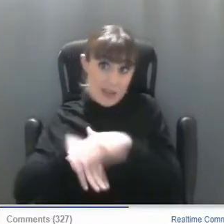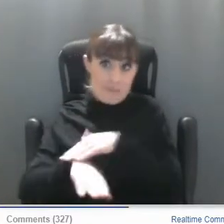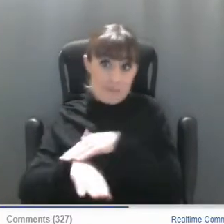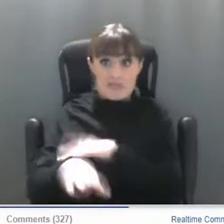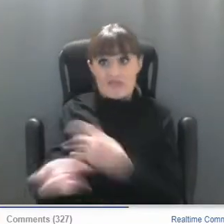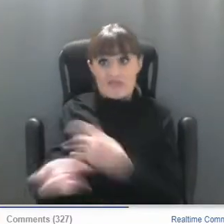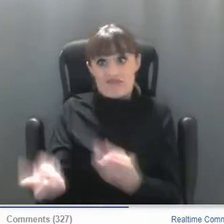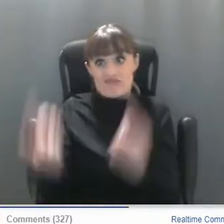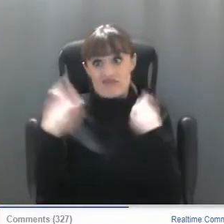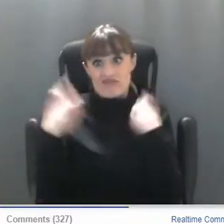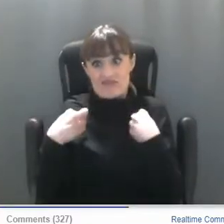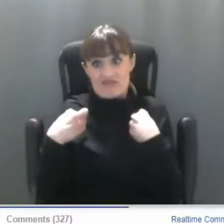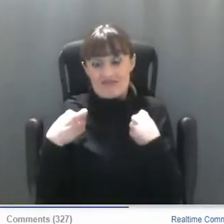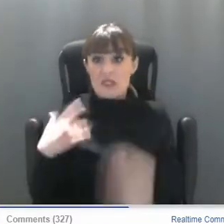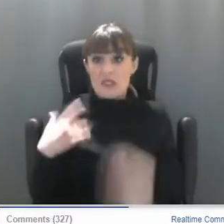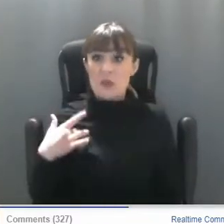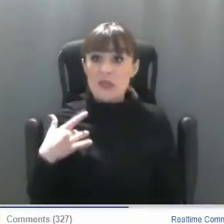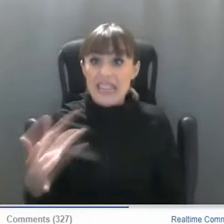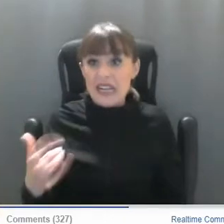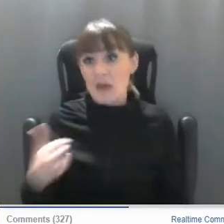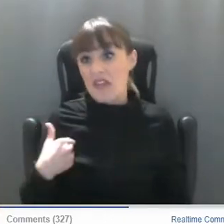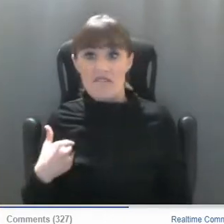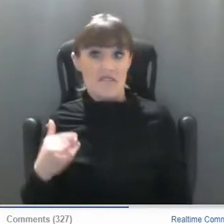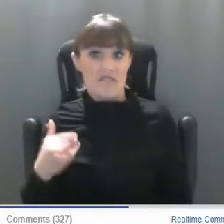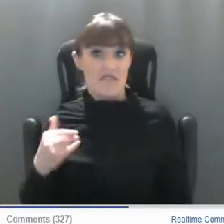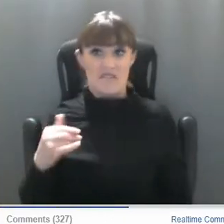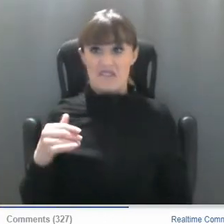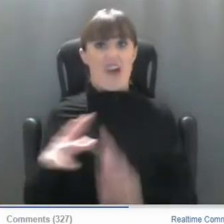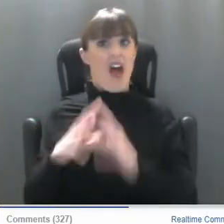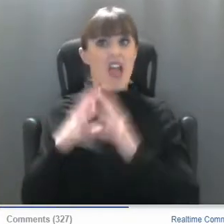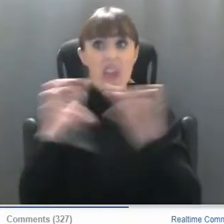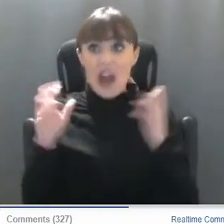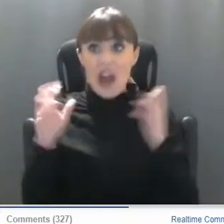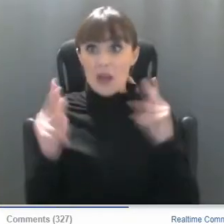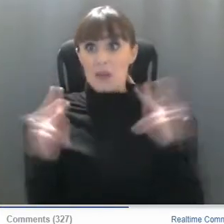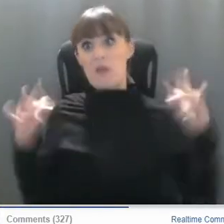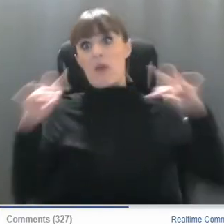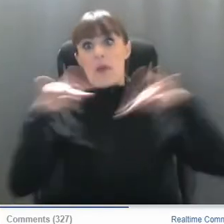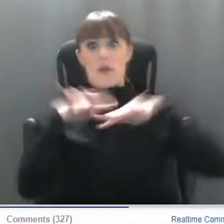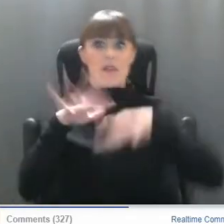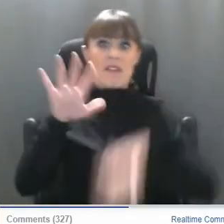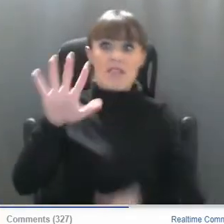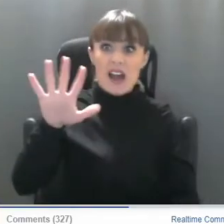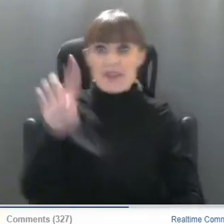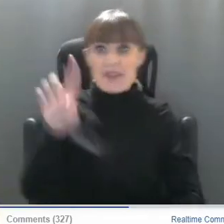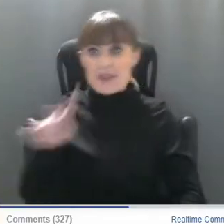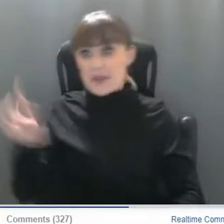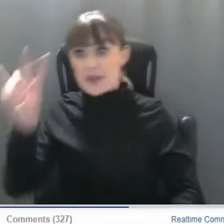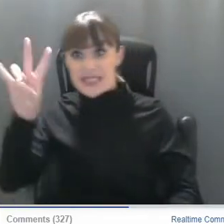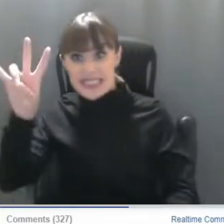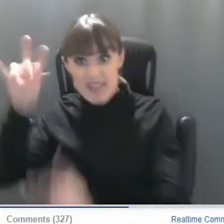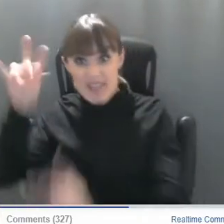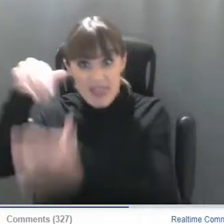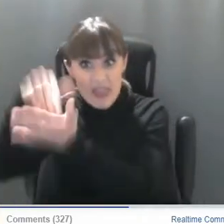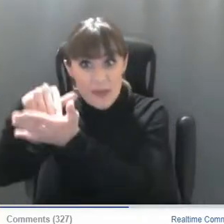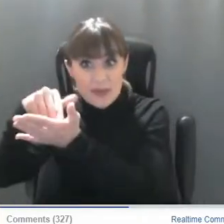have 5,000 people here today. Maybe even 7,000 on an average Sunday.